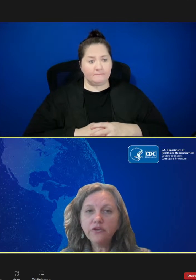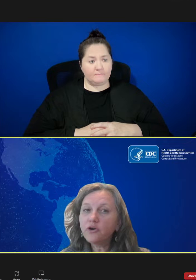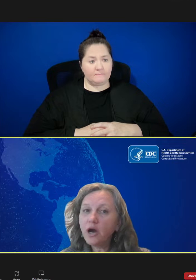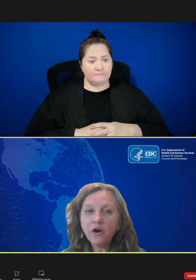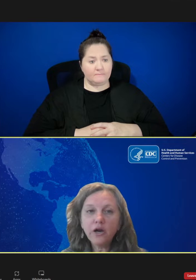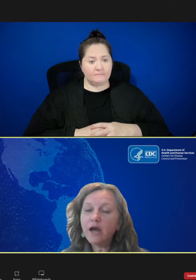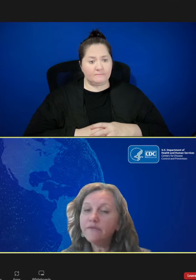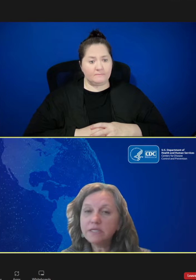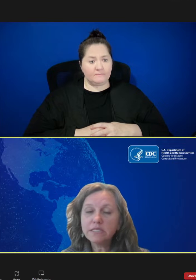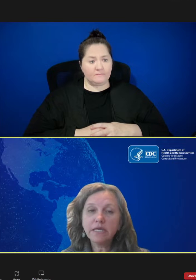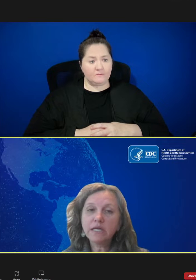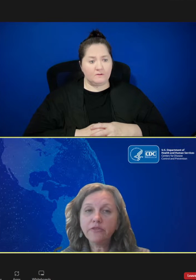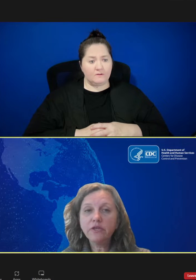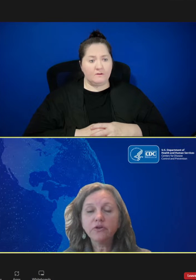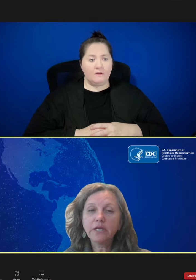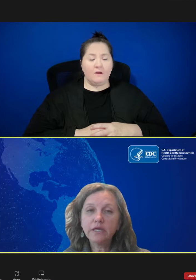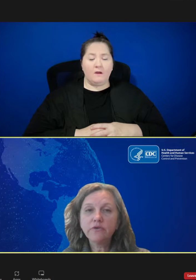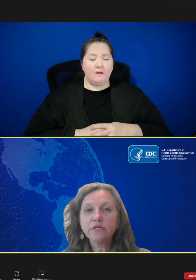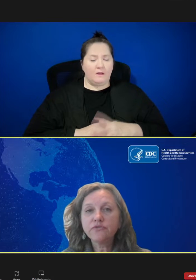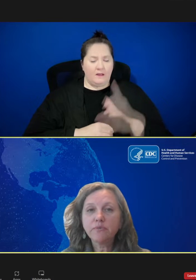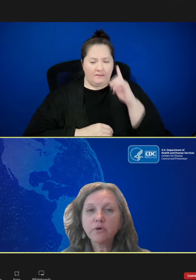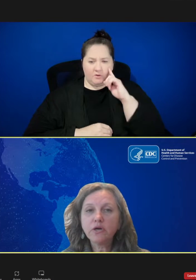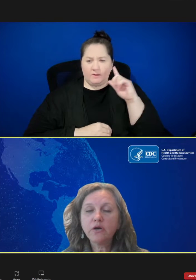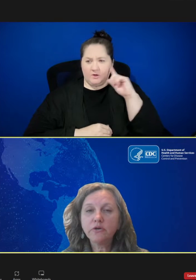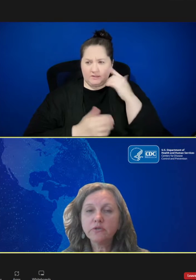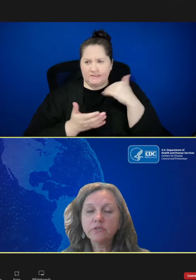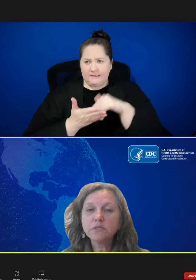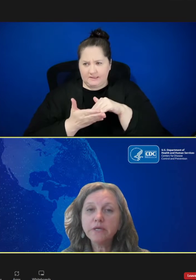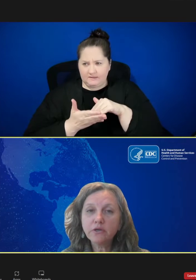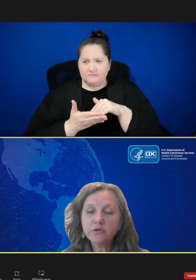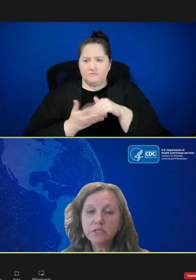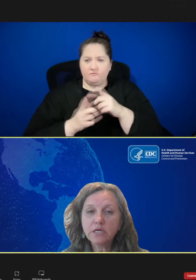There are obviously -- and I think you're going to hear this from our speakers that